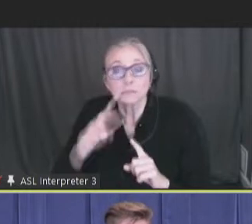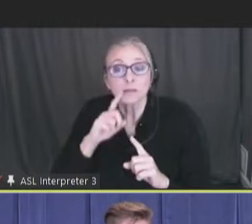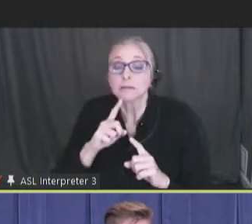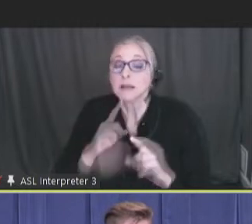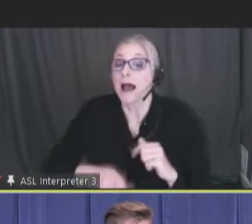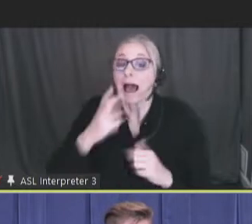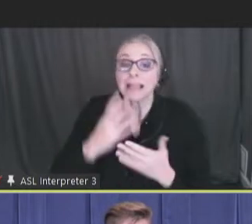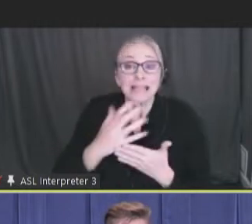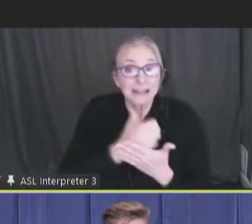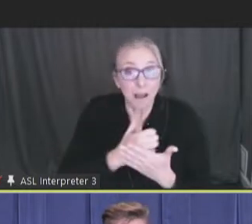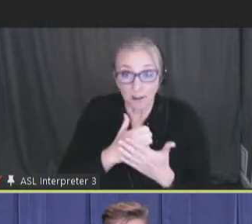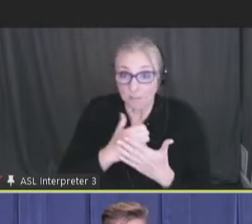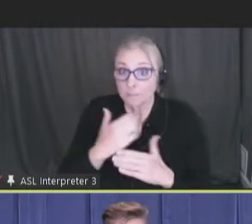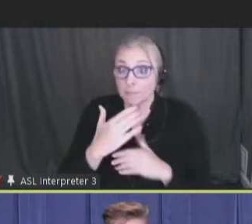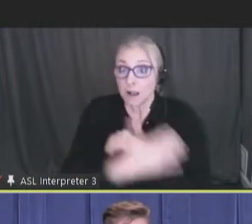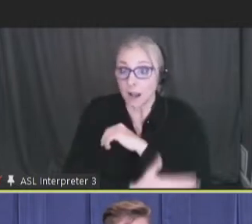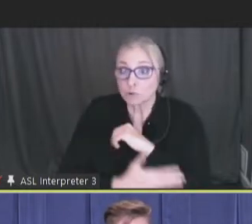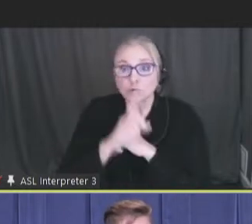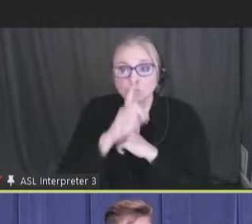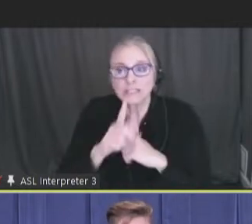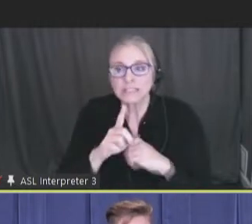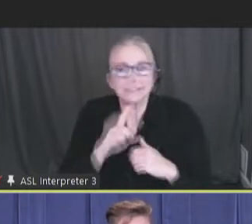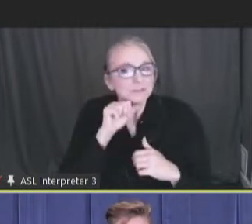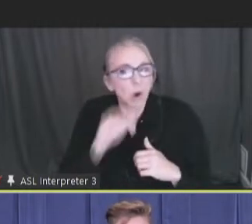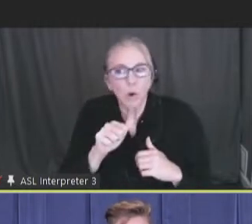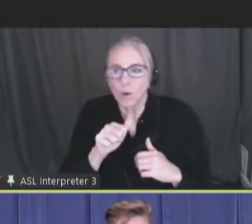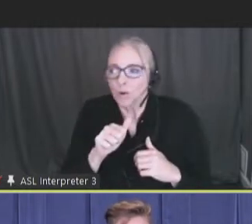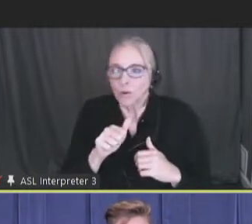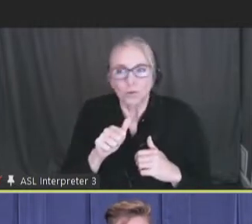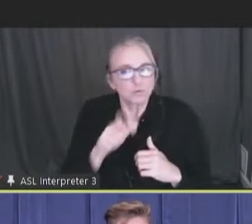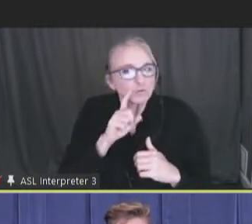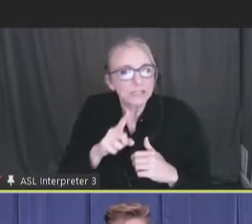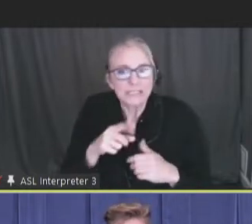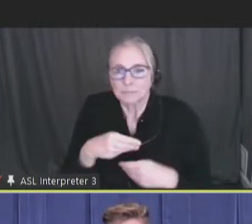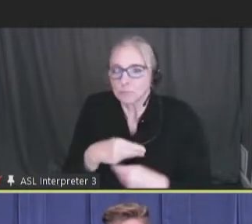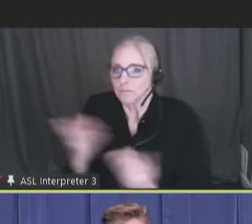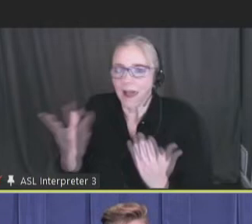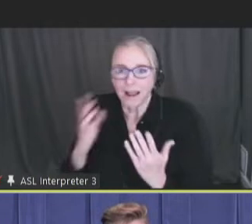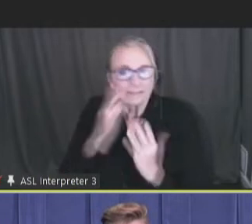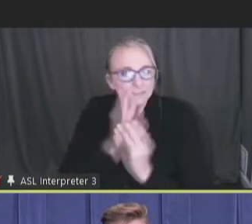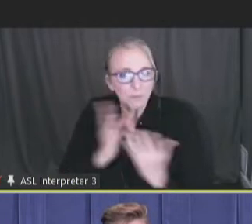like I said, really just don't make this data available at this time. And we would